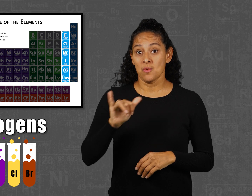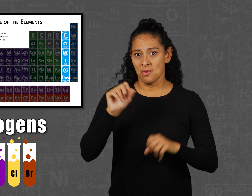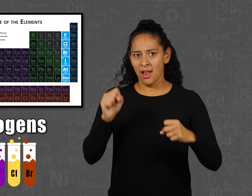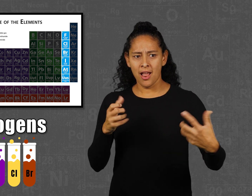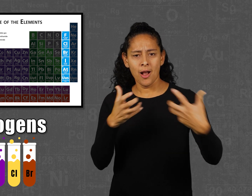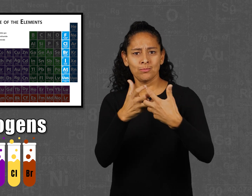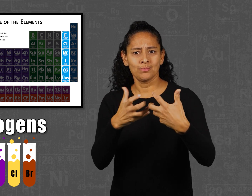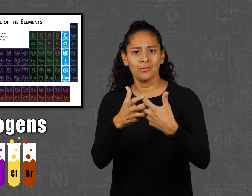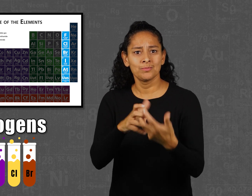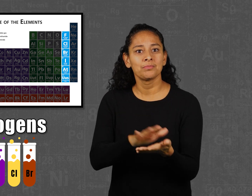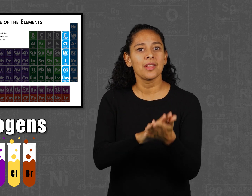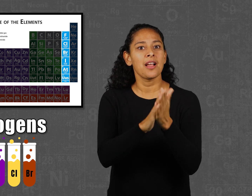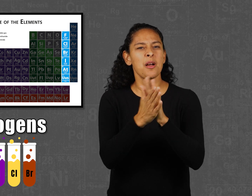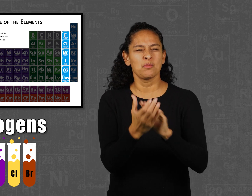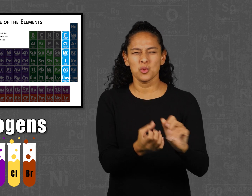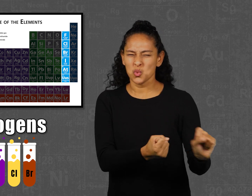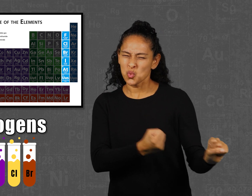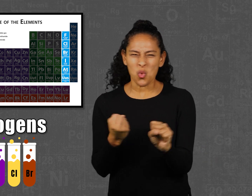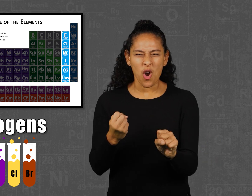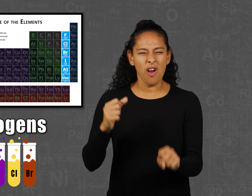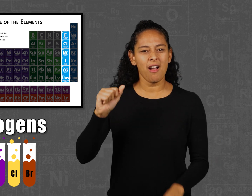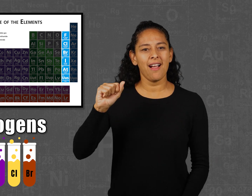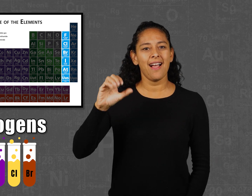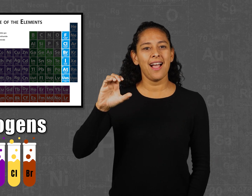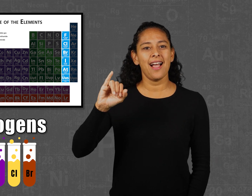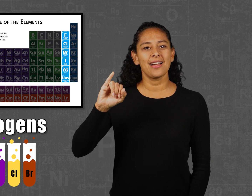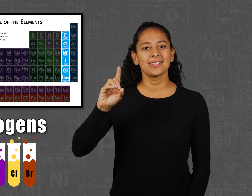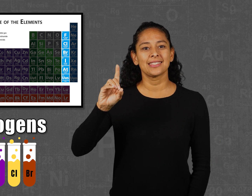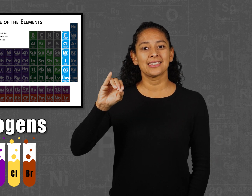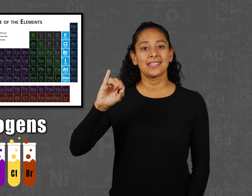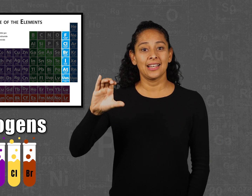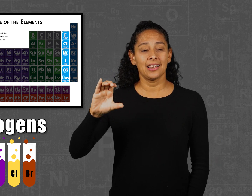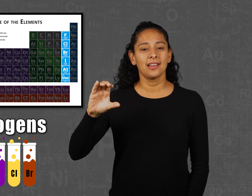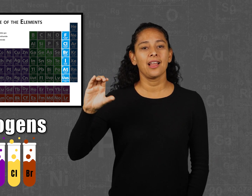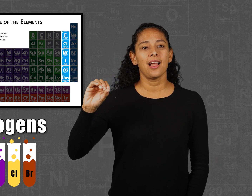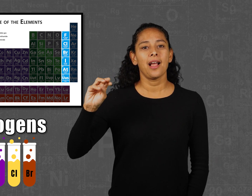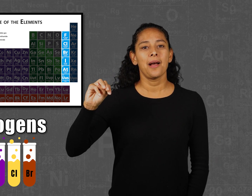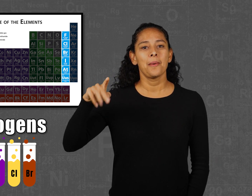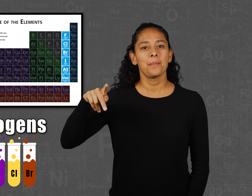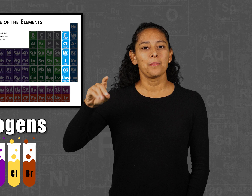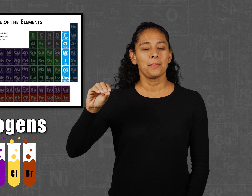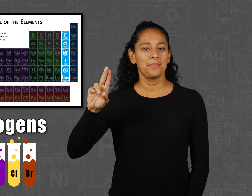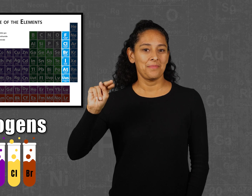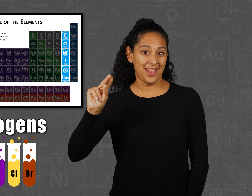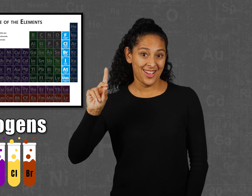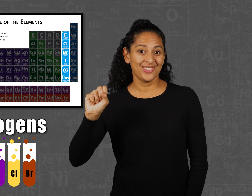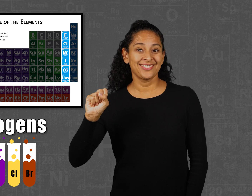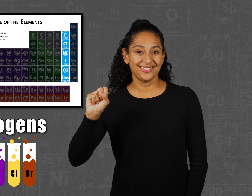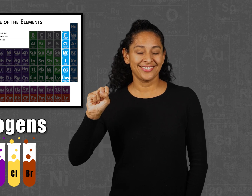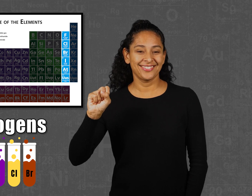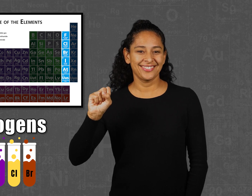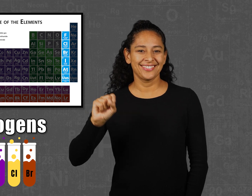They can also form strong acidic compounds.